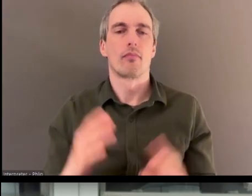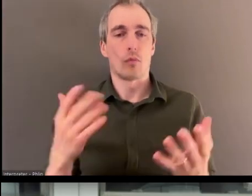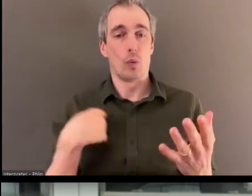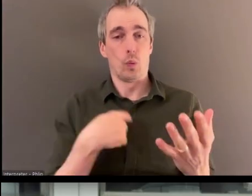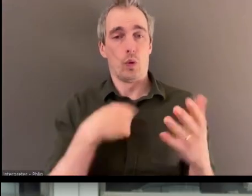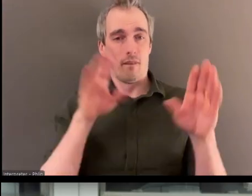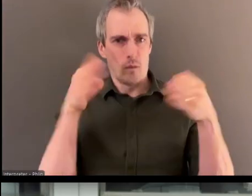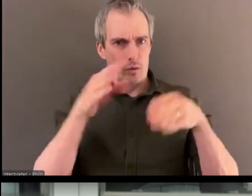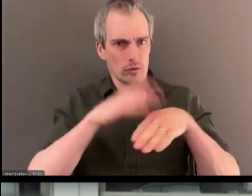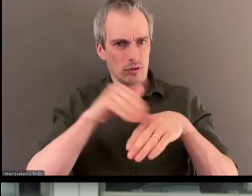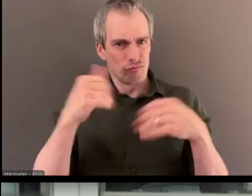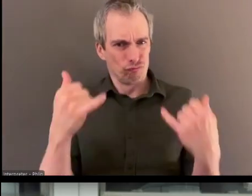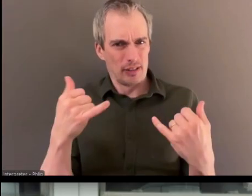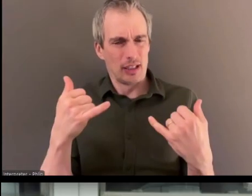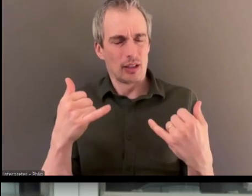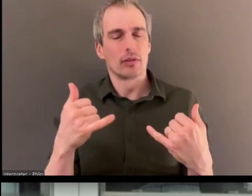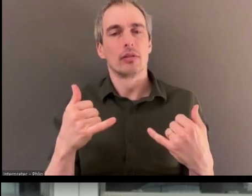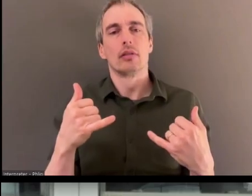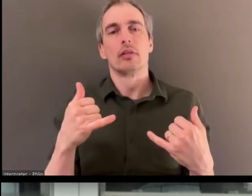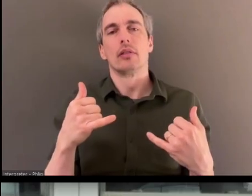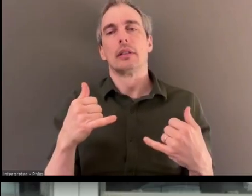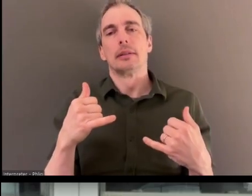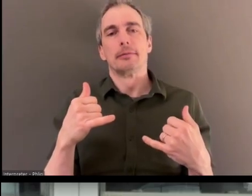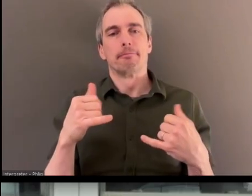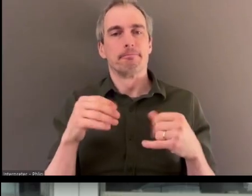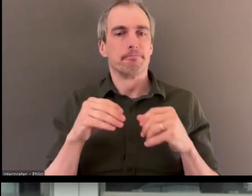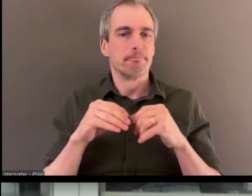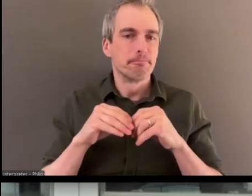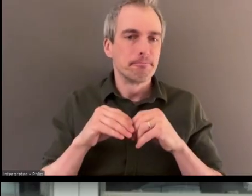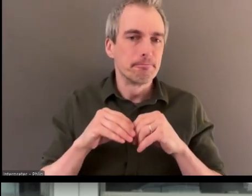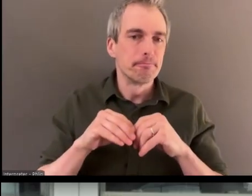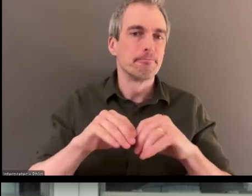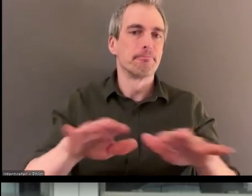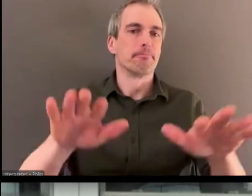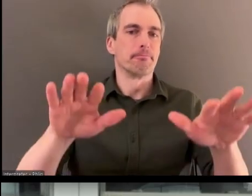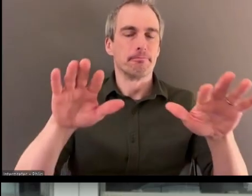responsible but also is going to have lots of different applications.